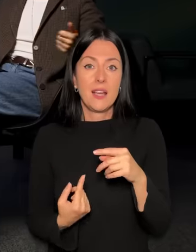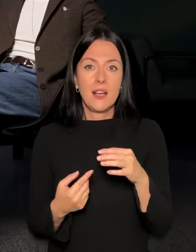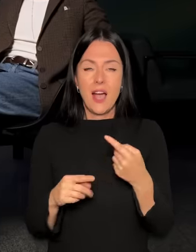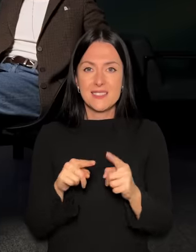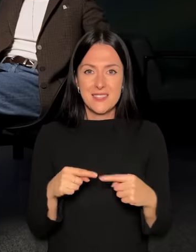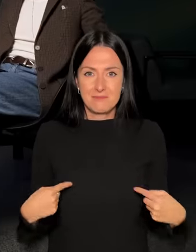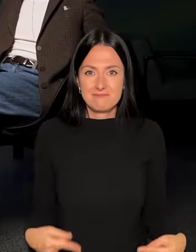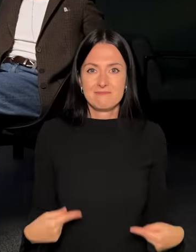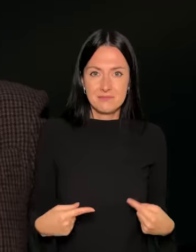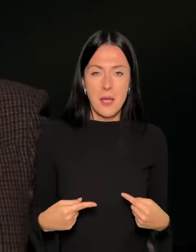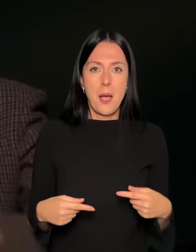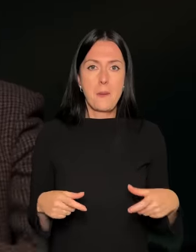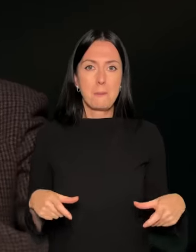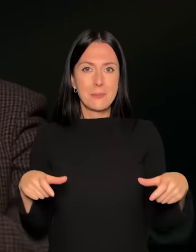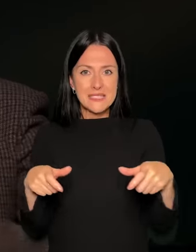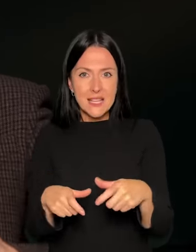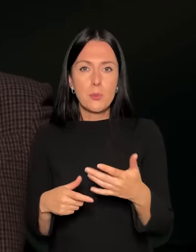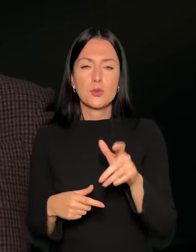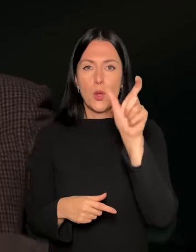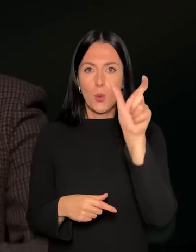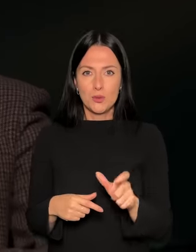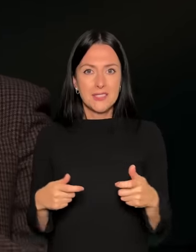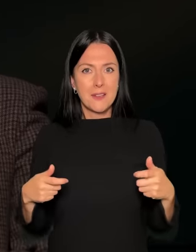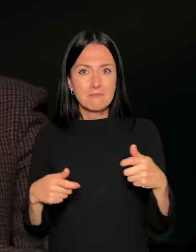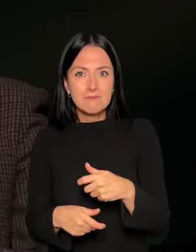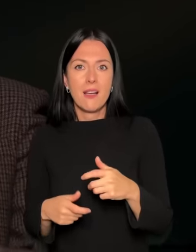It's a wheel that locks, and a person locks themselves in.